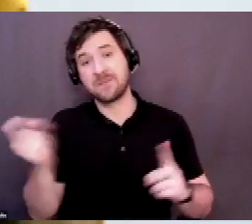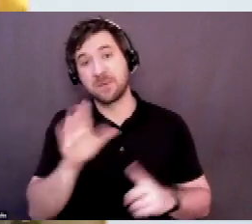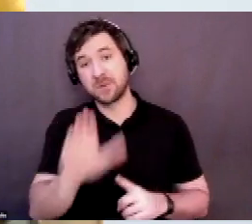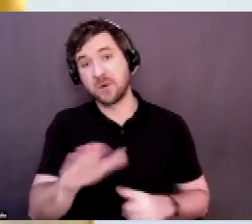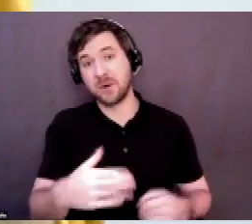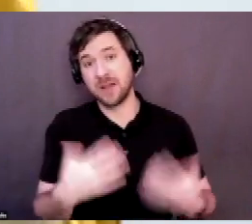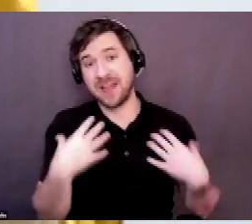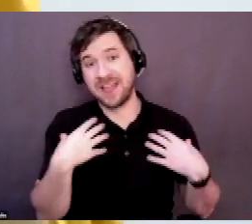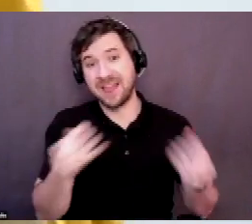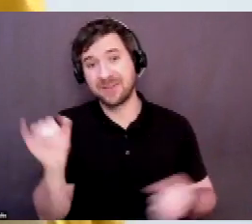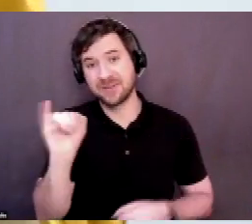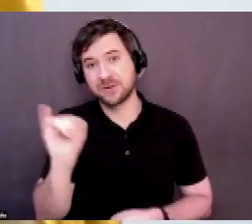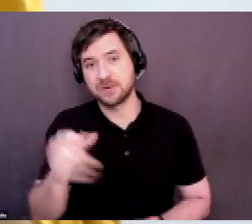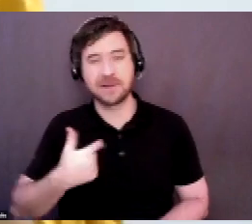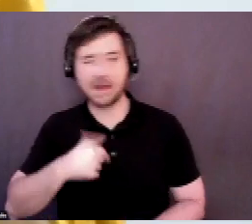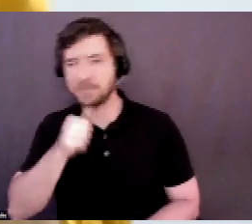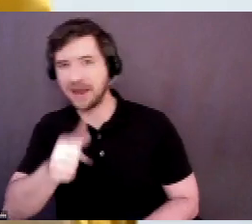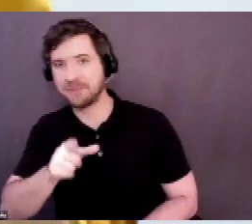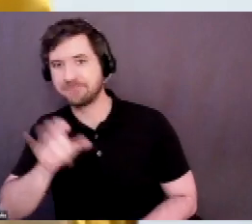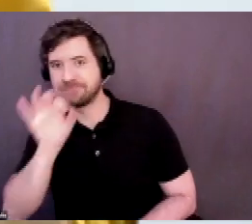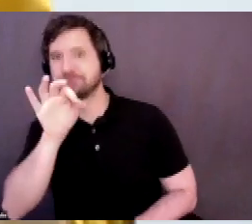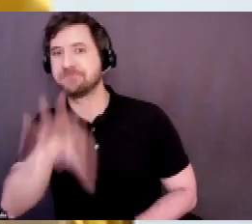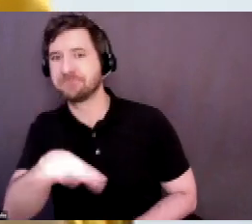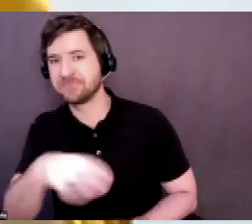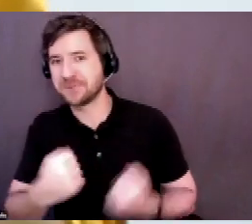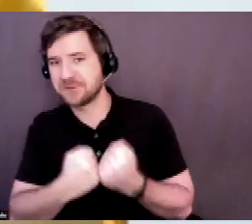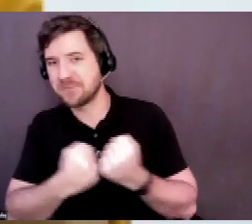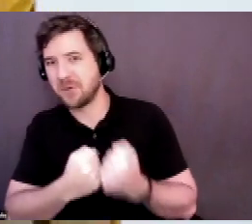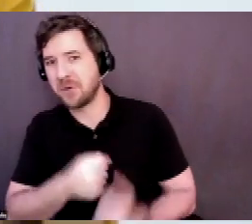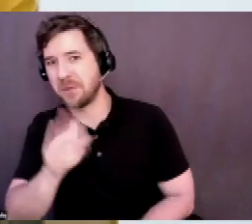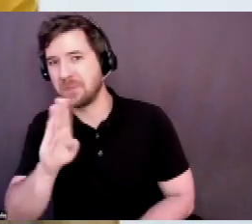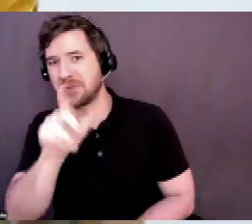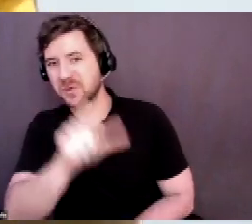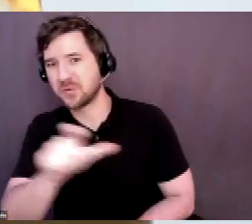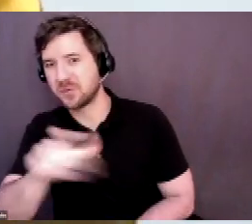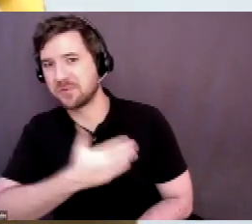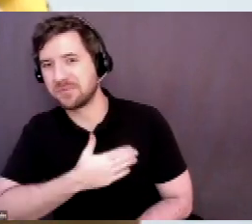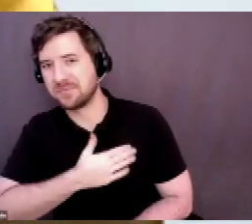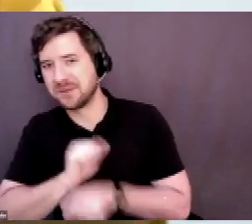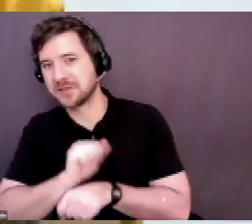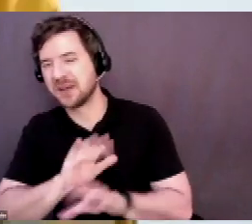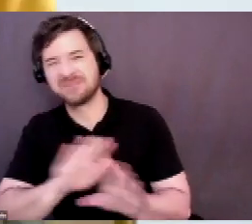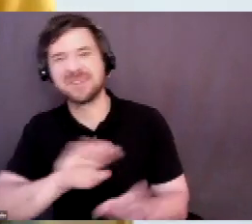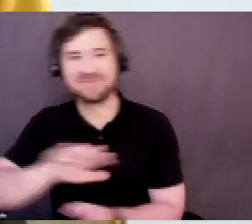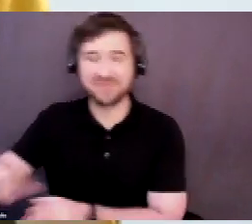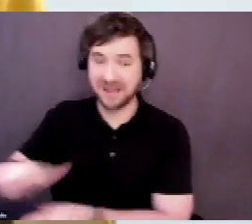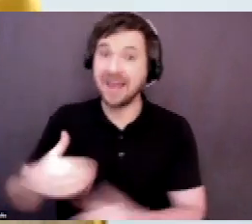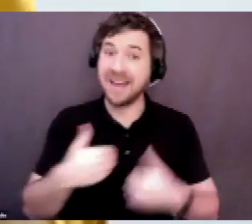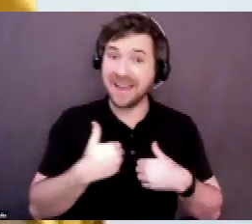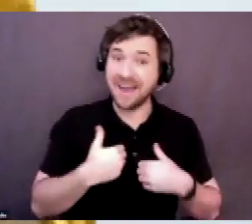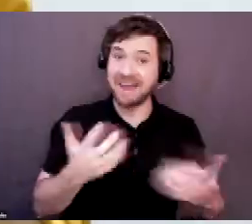you know, pregnancy resources there. But anyway, so I think I'm getting the hook. Am I getting the hook? Nicole?